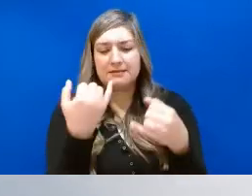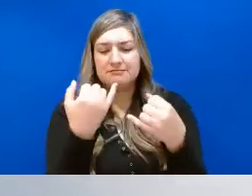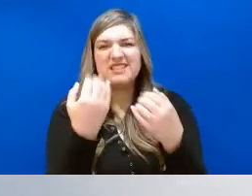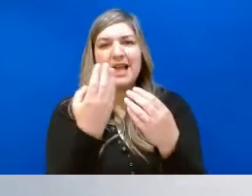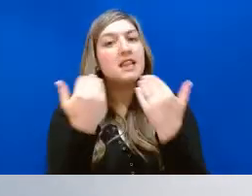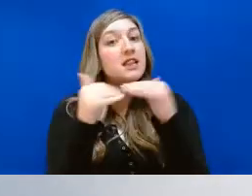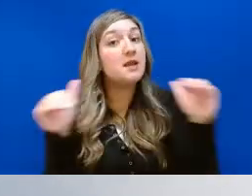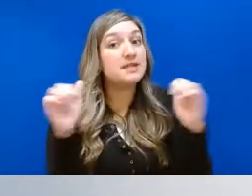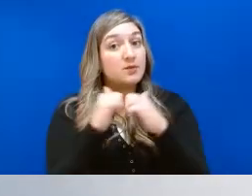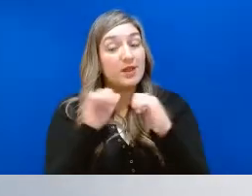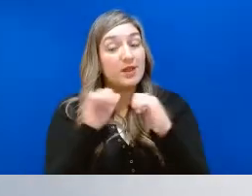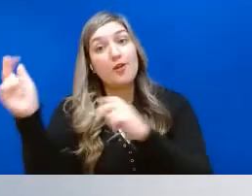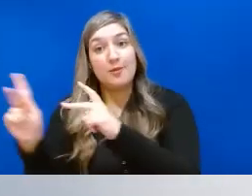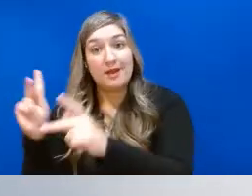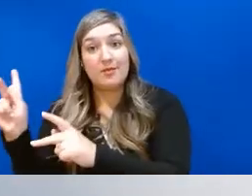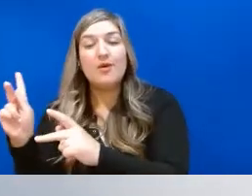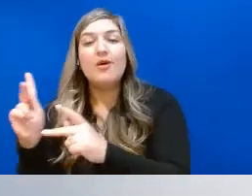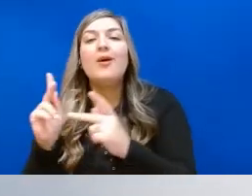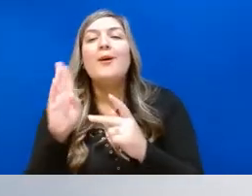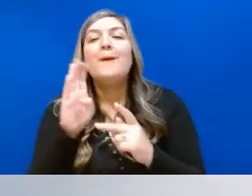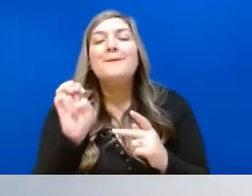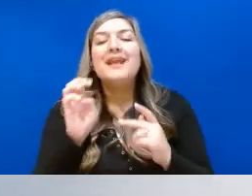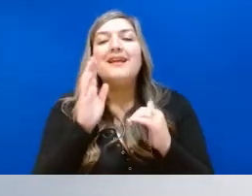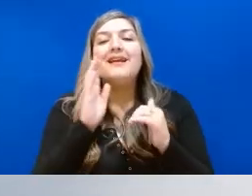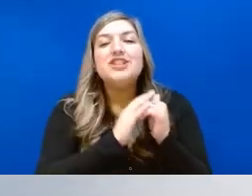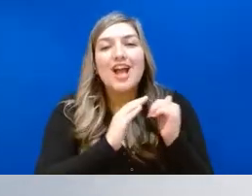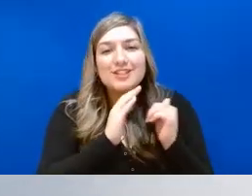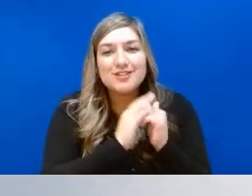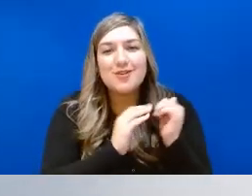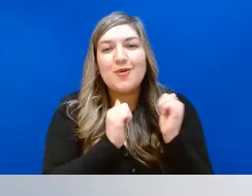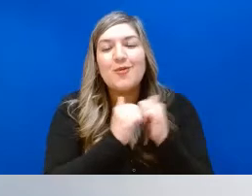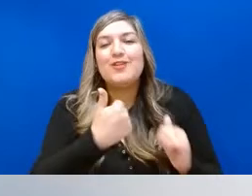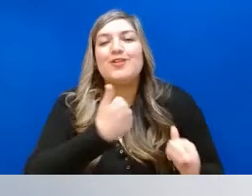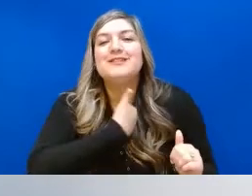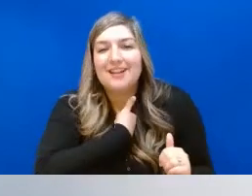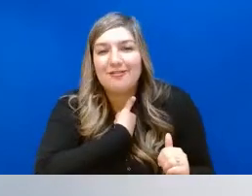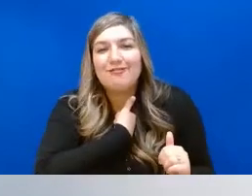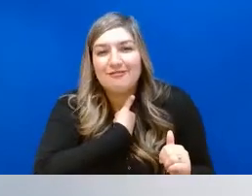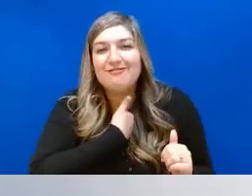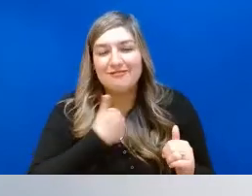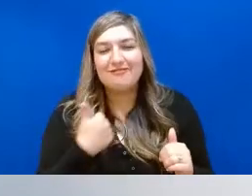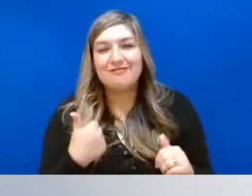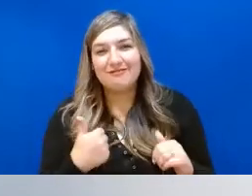want to be gentle with yourself. It starts by letting other people's clear know what you need.